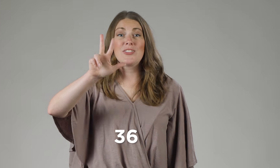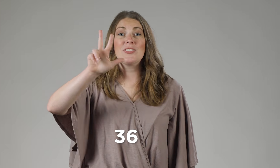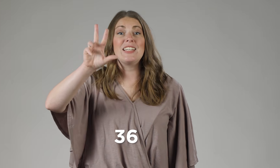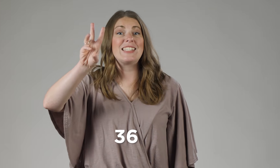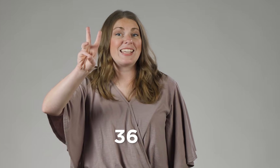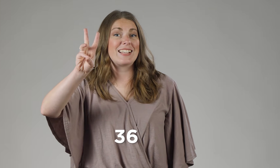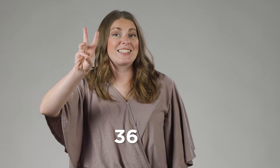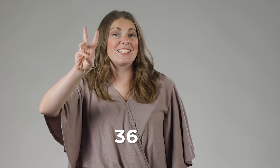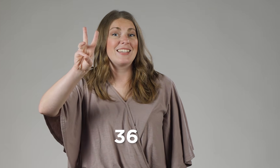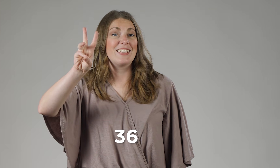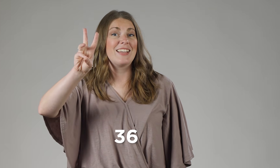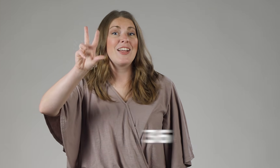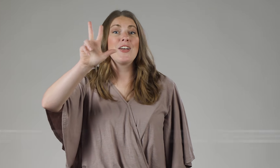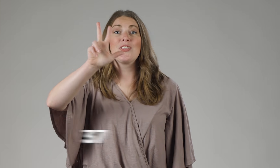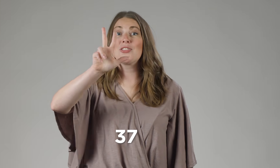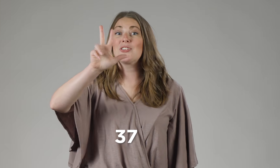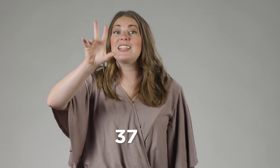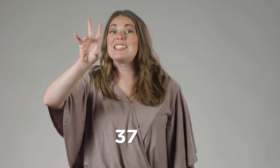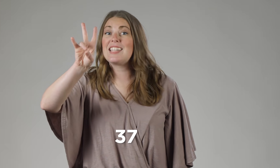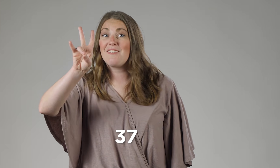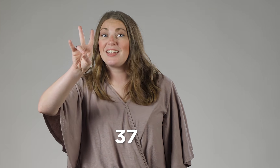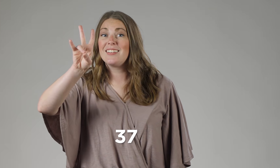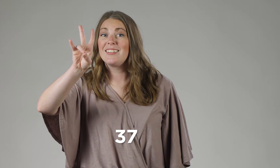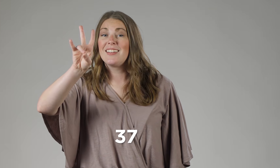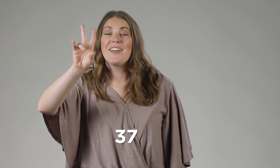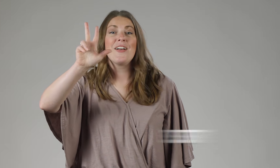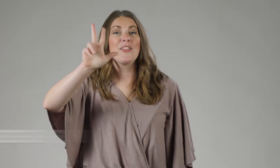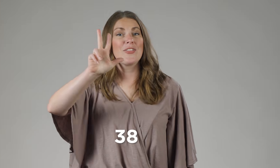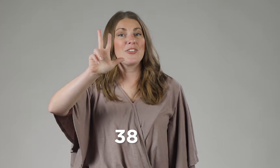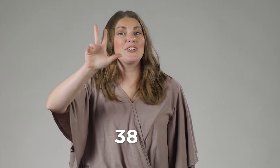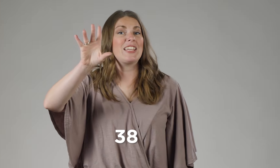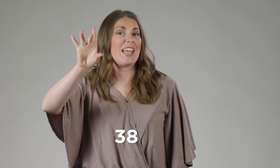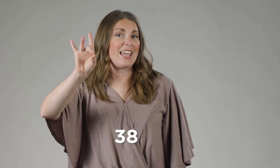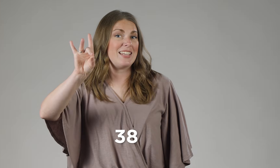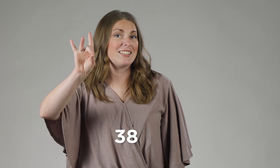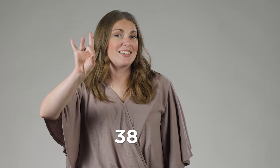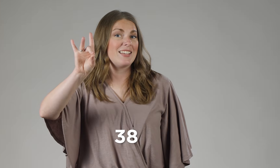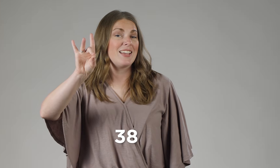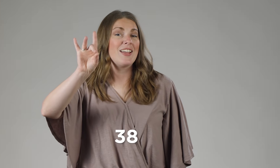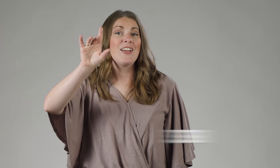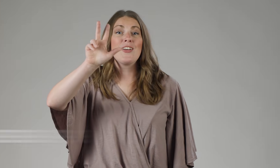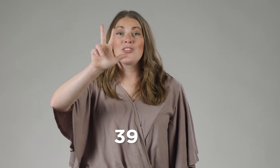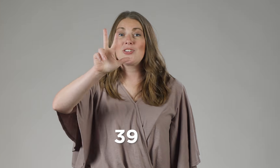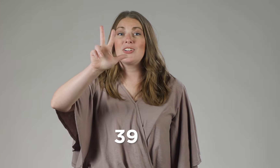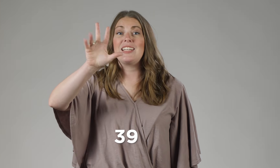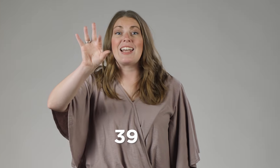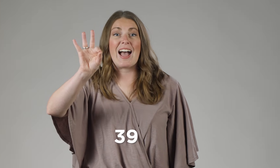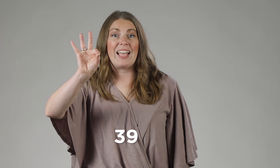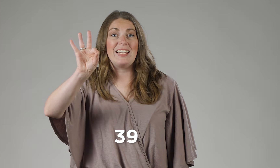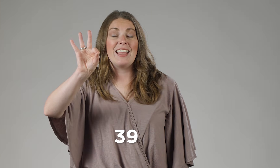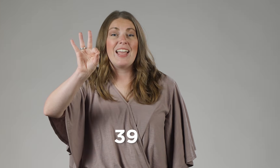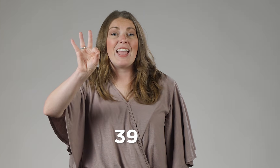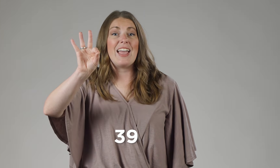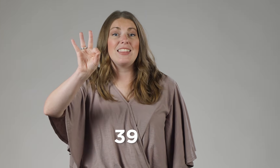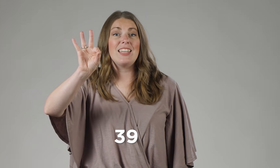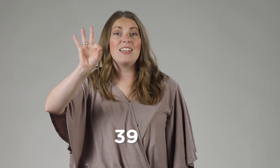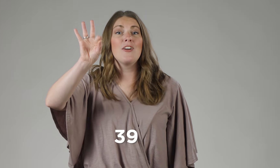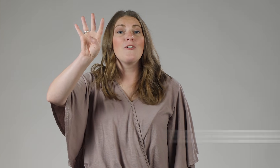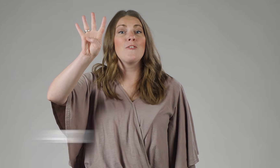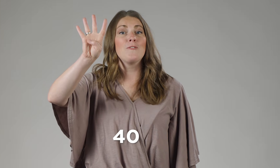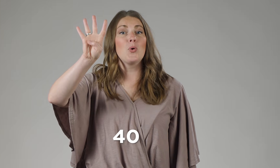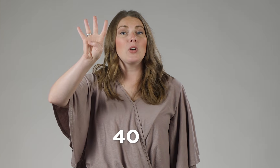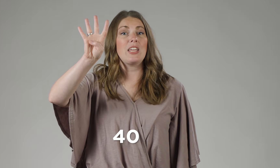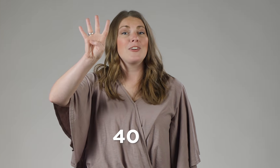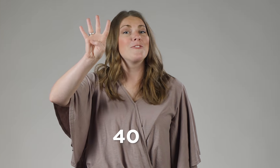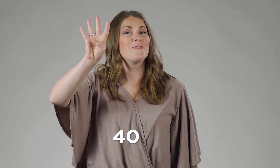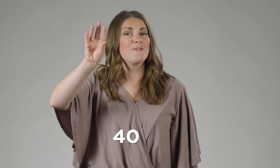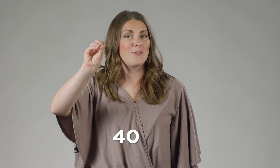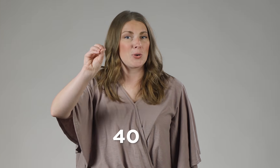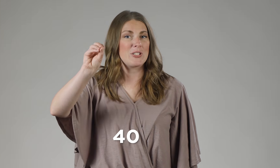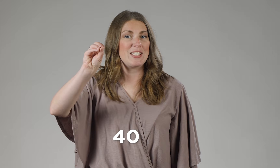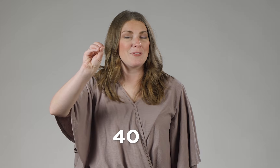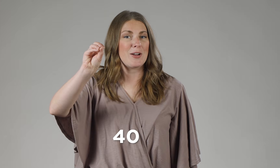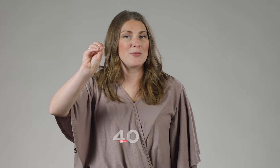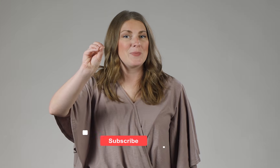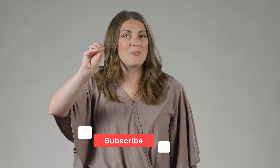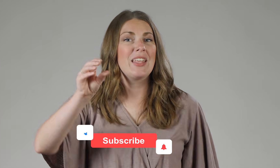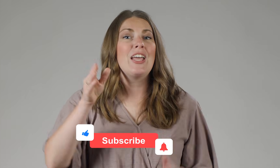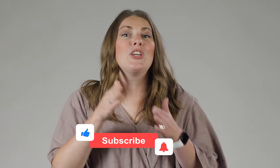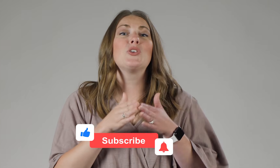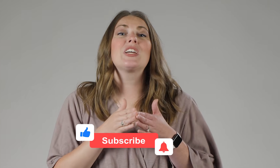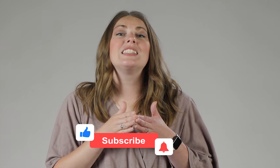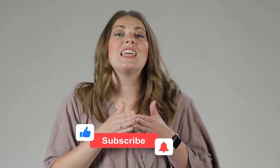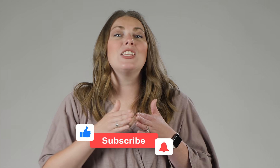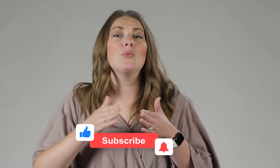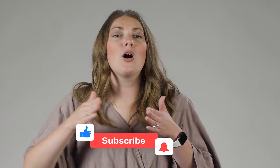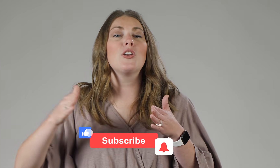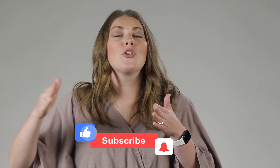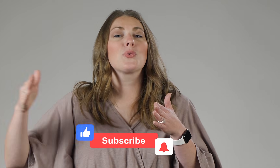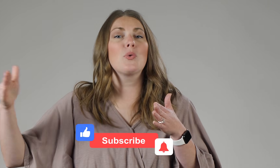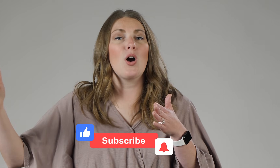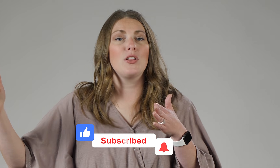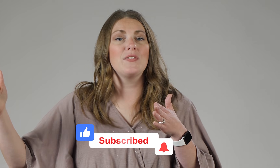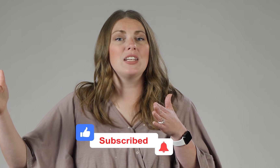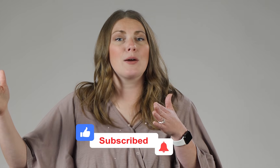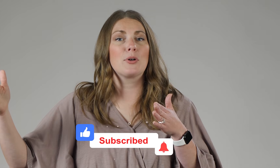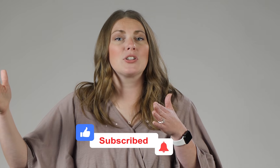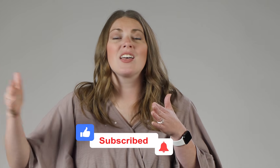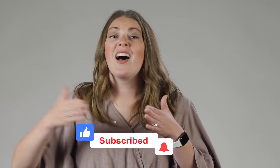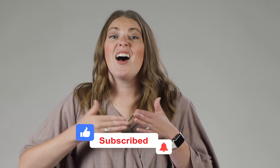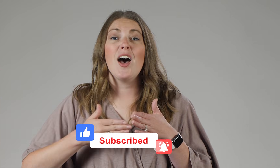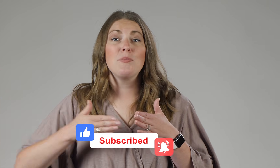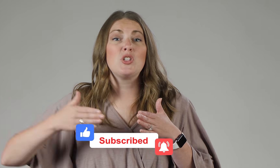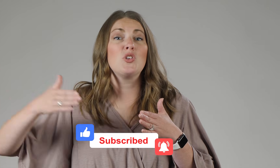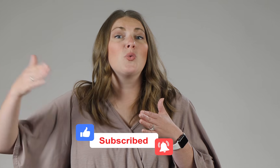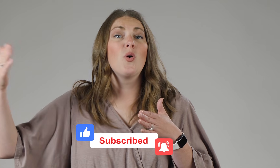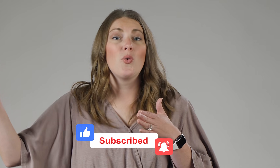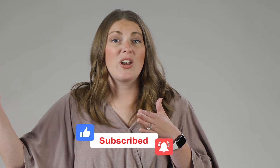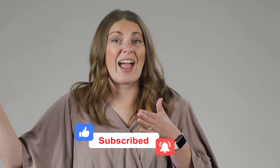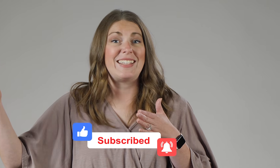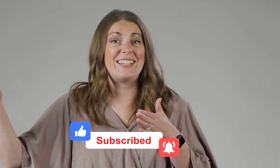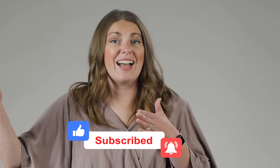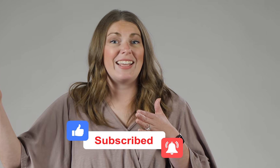36, 37, 38, 39, and then 40 for zero you'll continue on through all of the numbers up to 99.